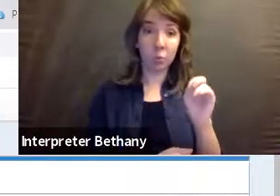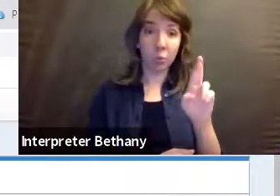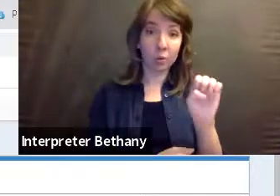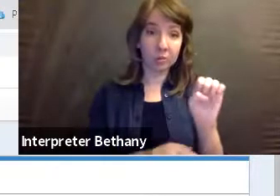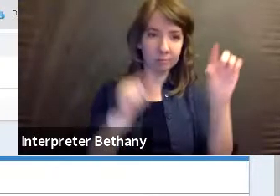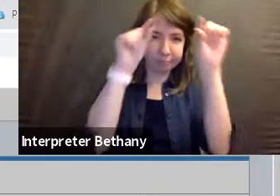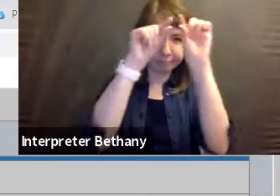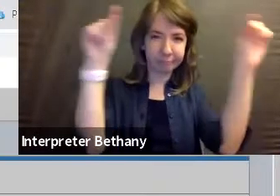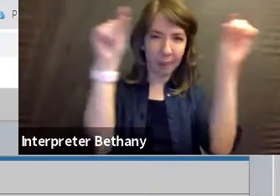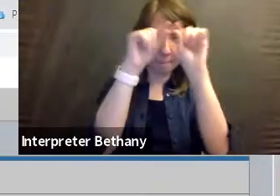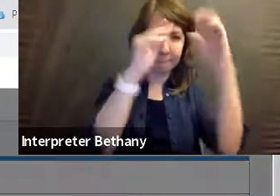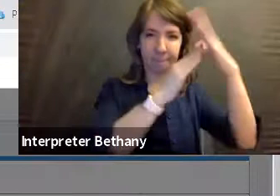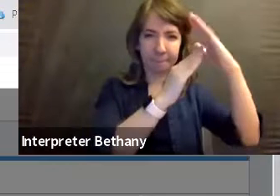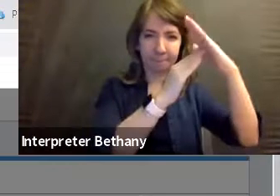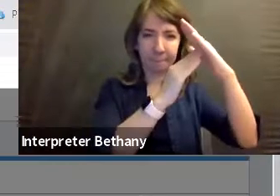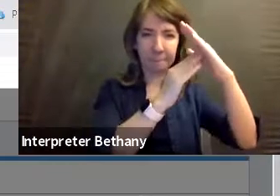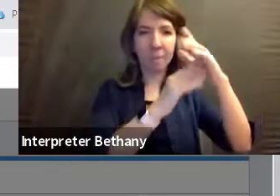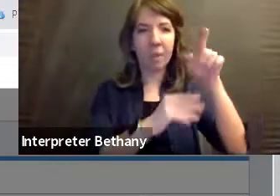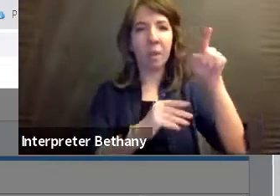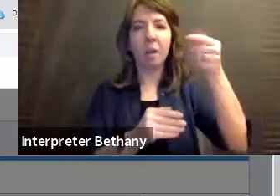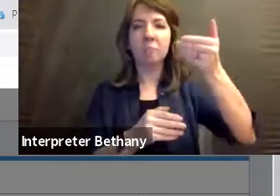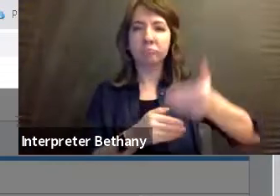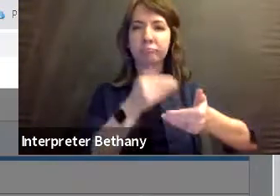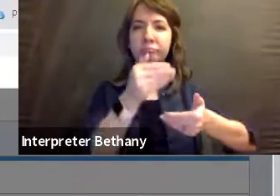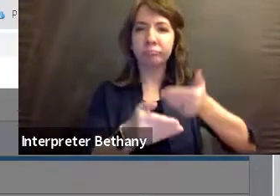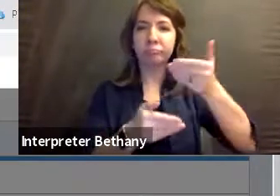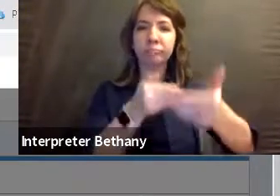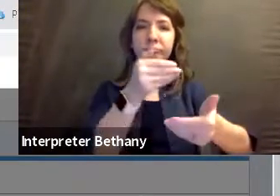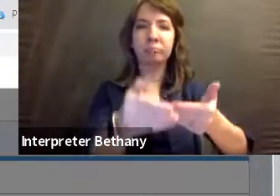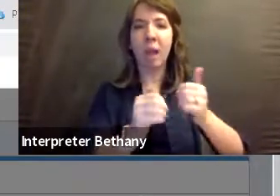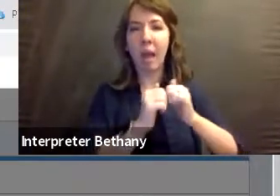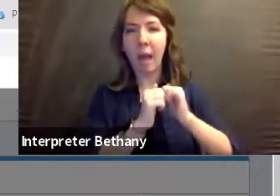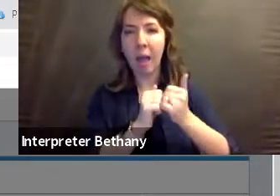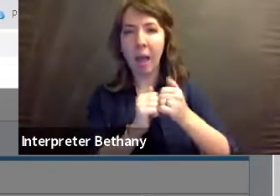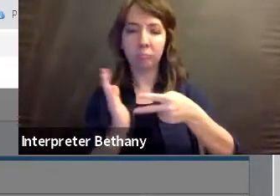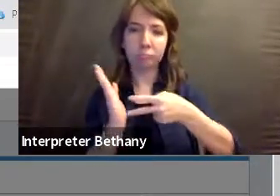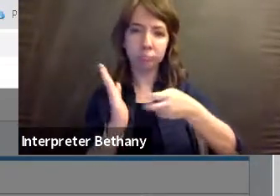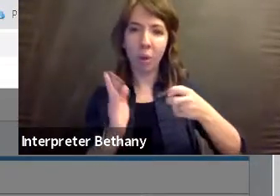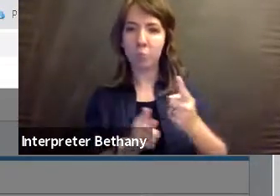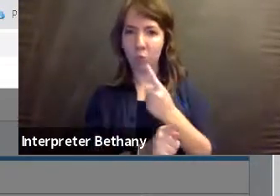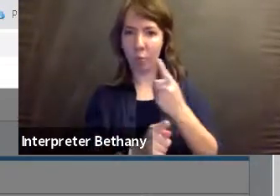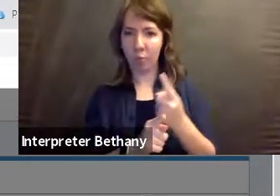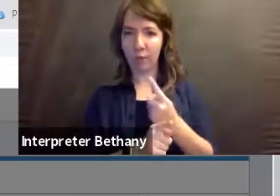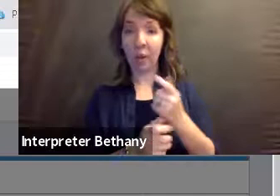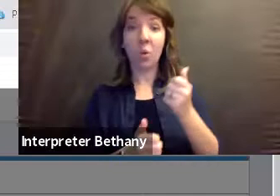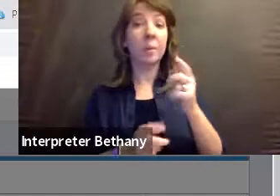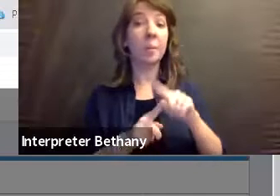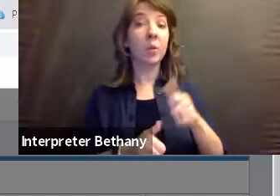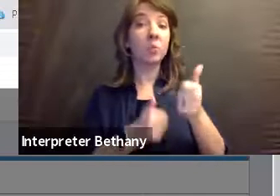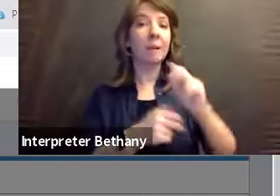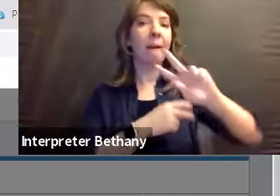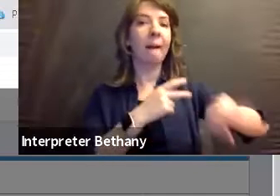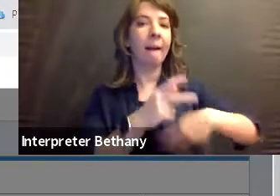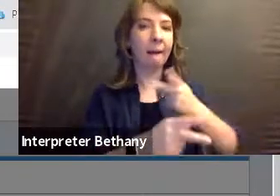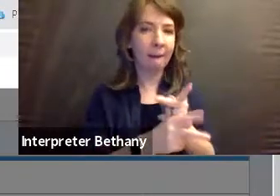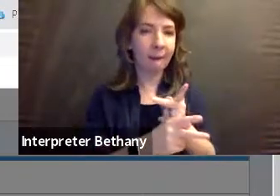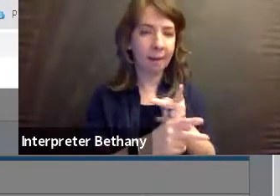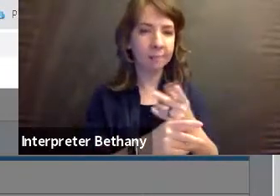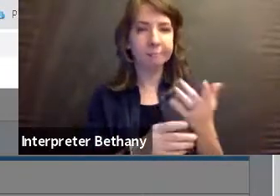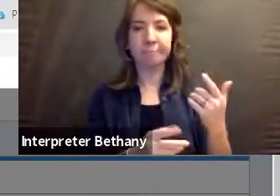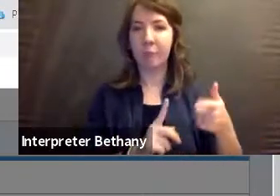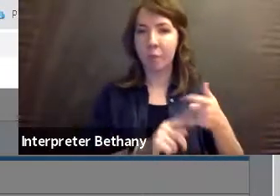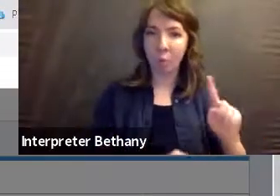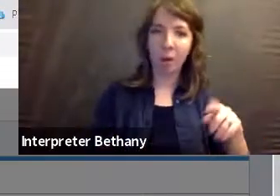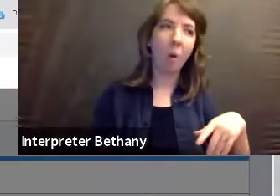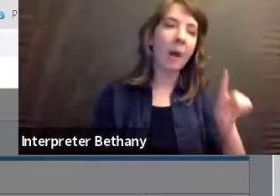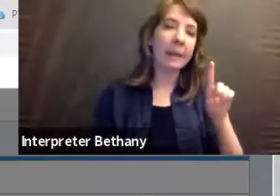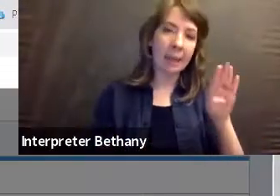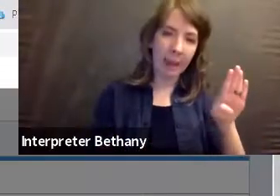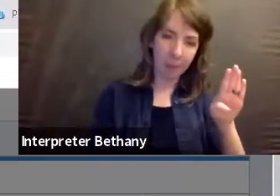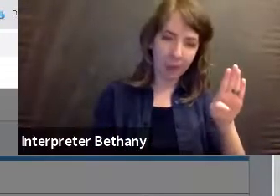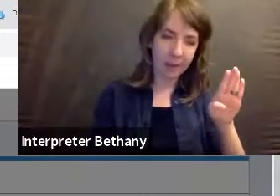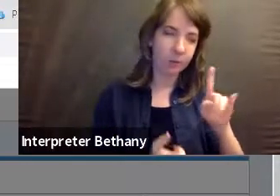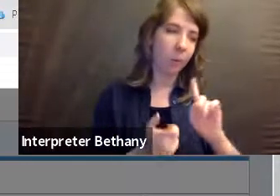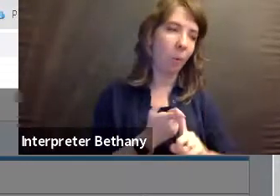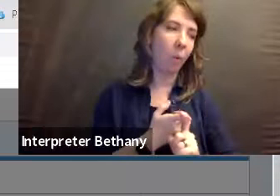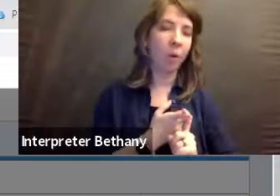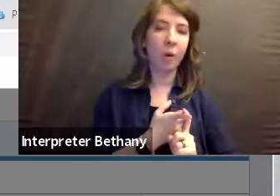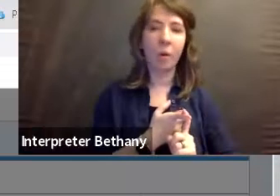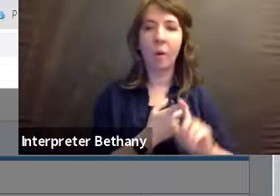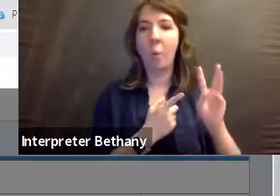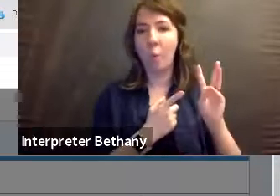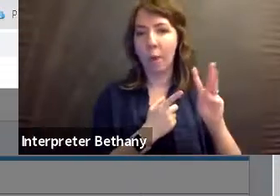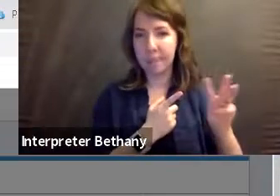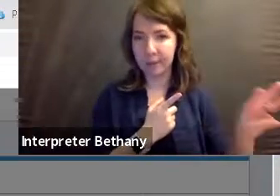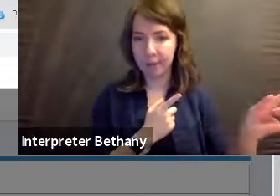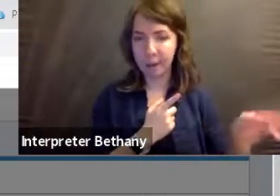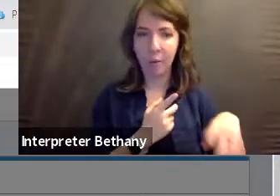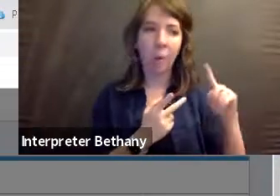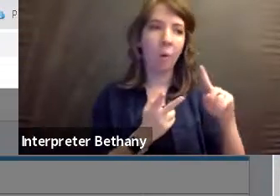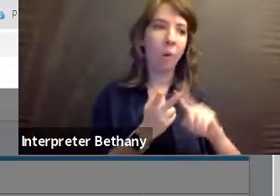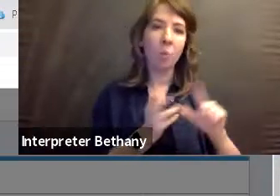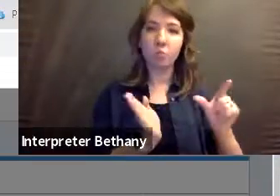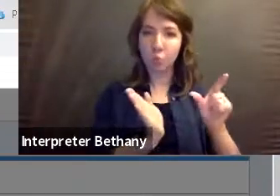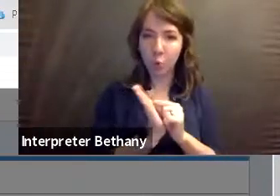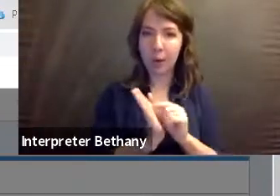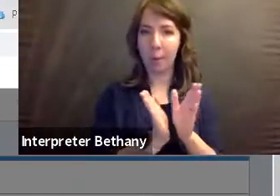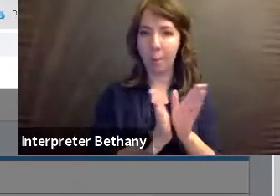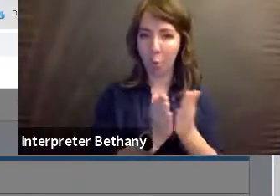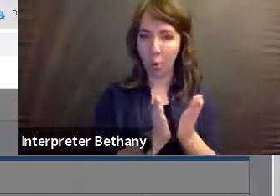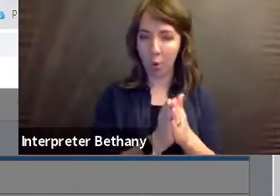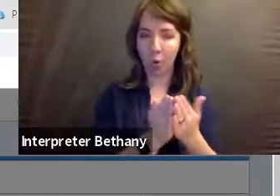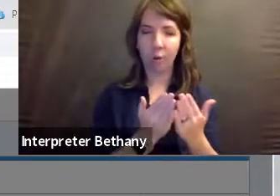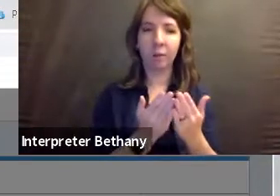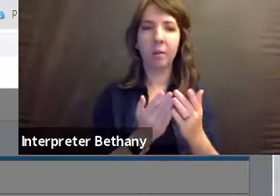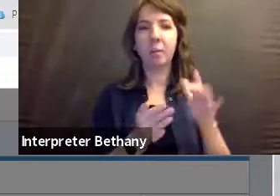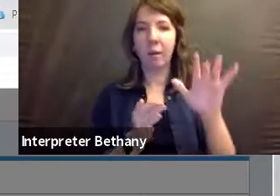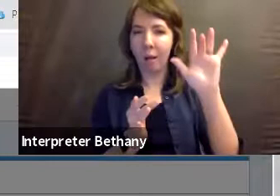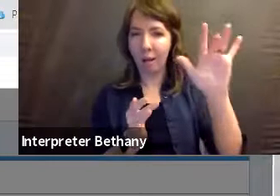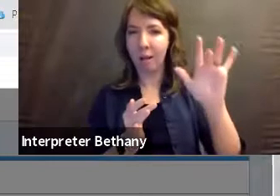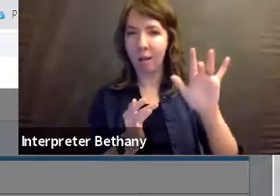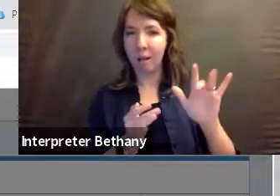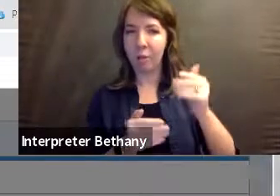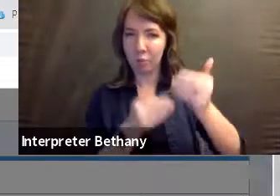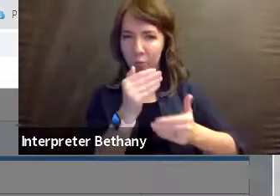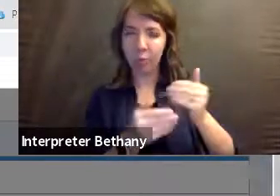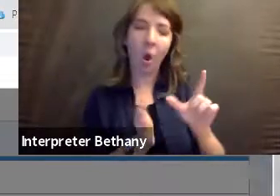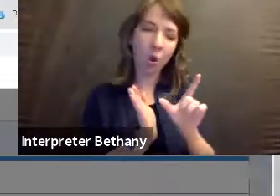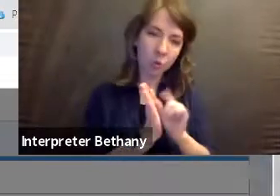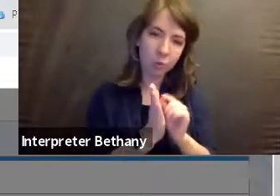Linda Kobashigawa: And then it walks you through how to cite appropriately. The type of source. So where did you get it from, well I got this from a database or for my print book. And then it asks, What is it, so I go through. Okay. It's a newspaper Nicole from the database.